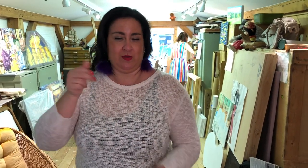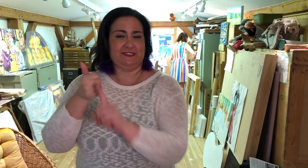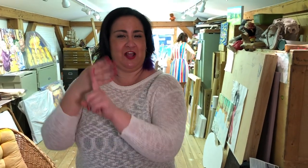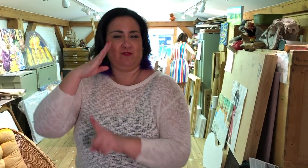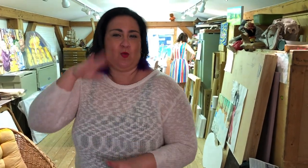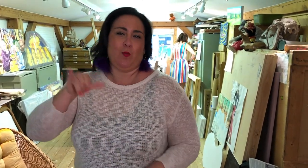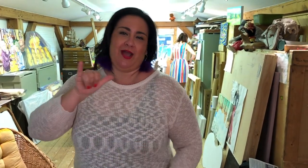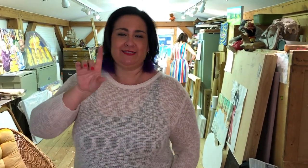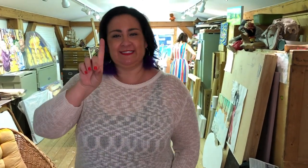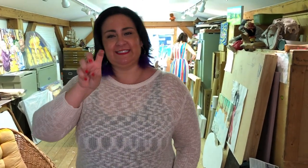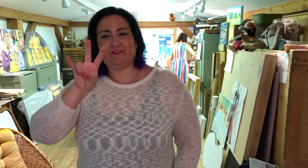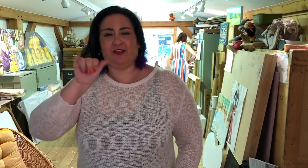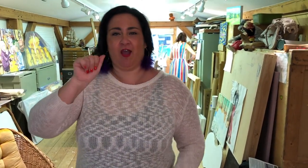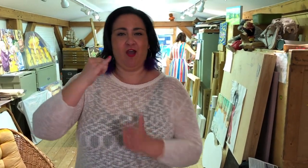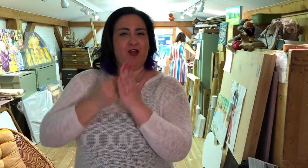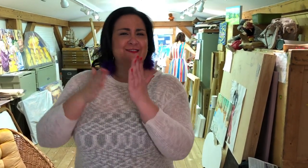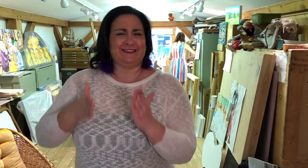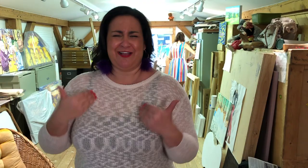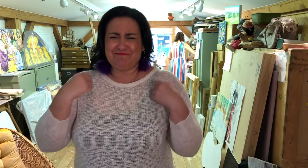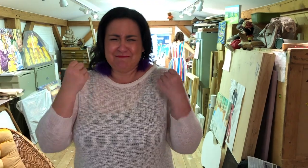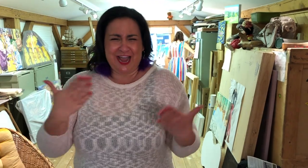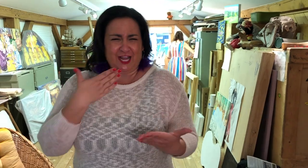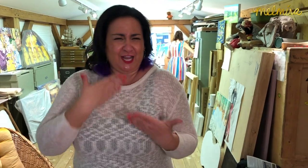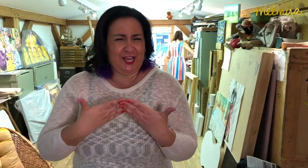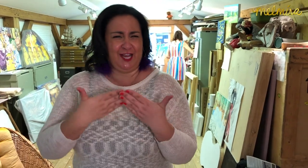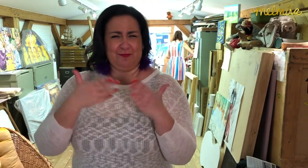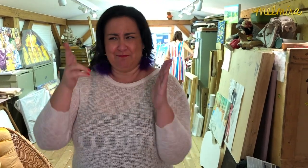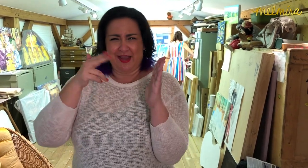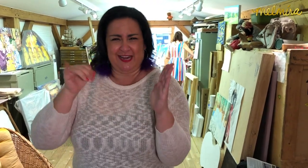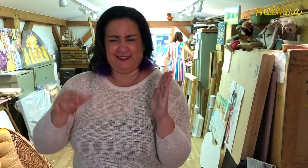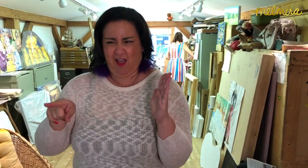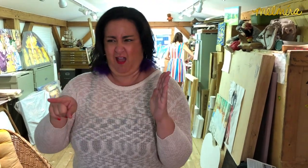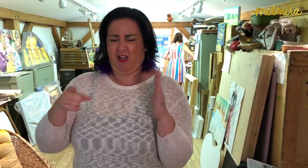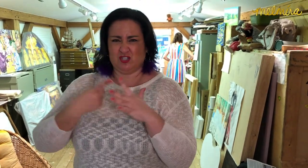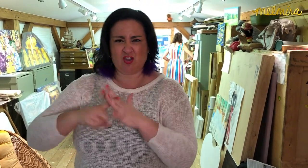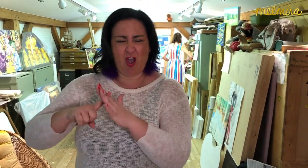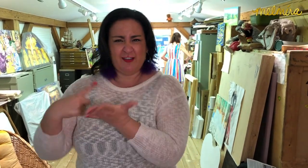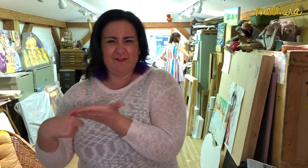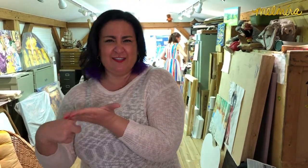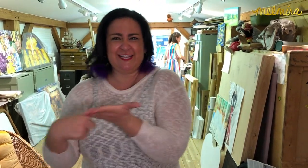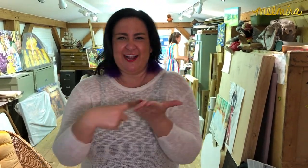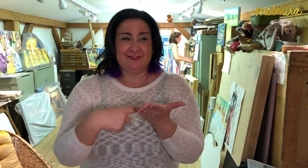She's known as a De'VIA artist, and she has many good paintings that start conversations.